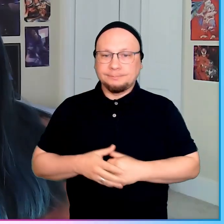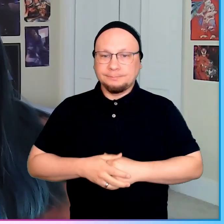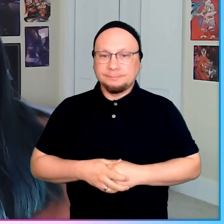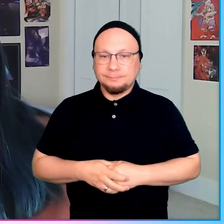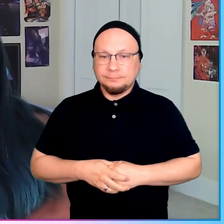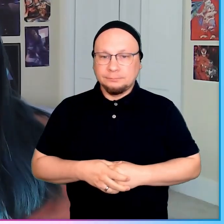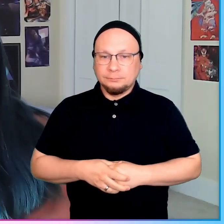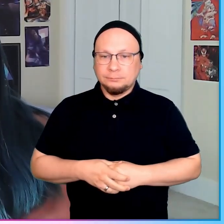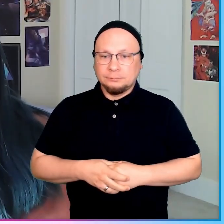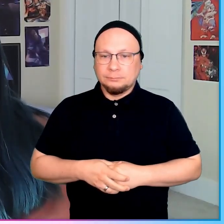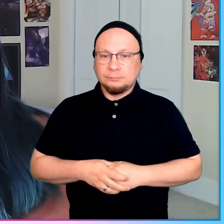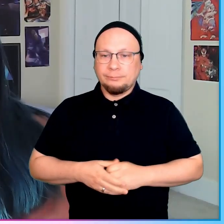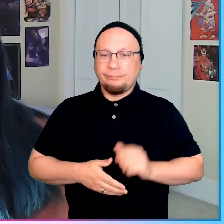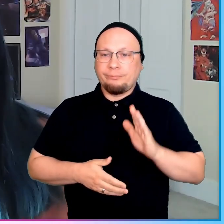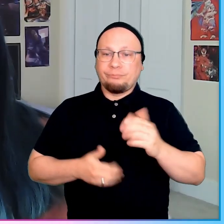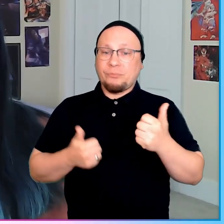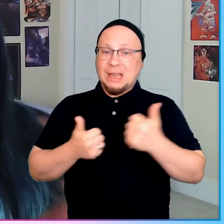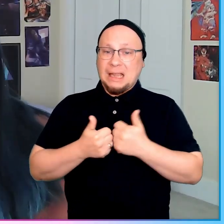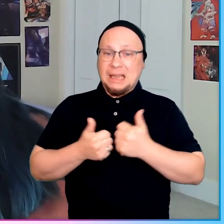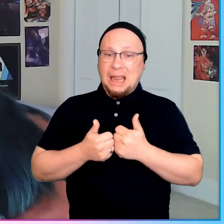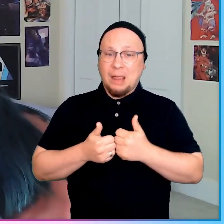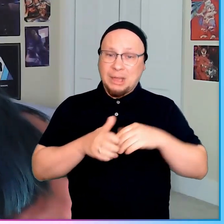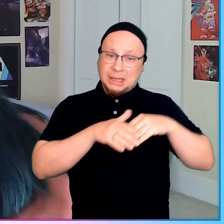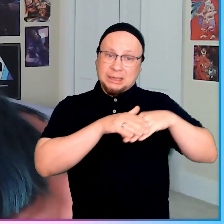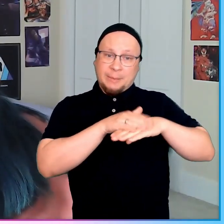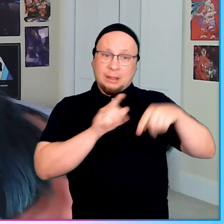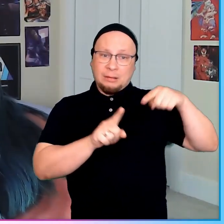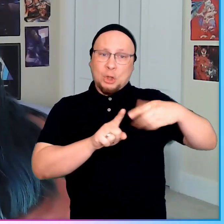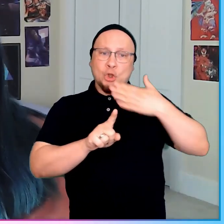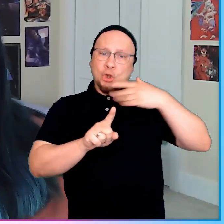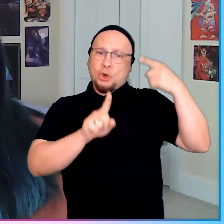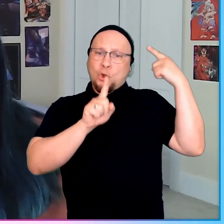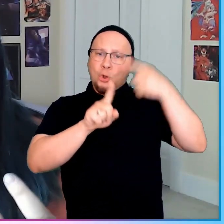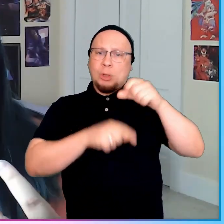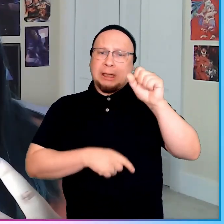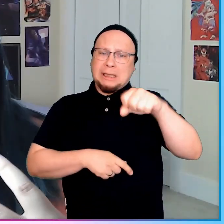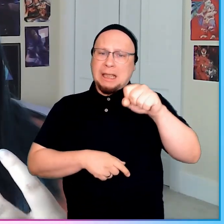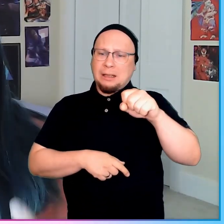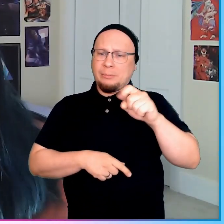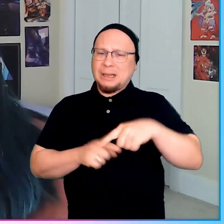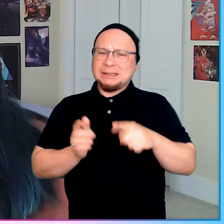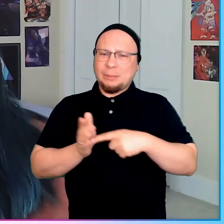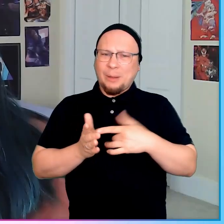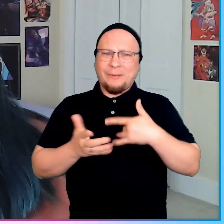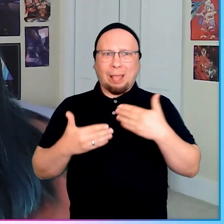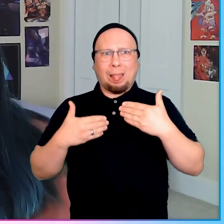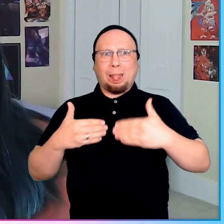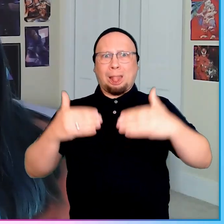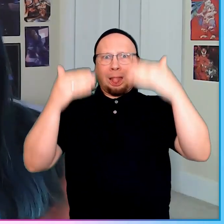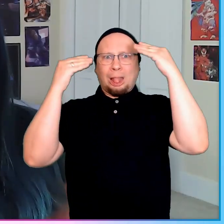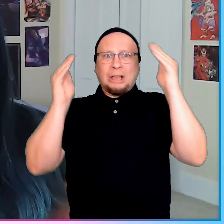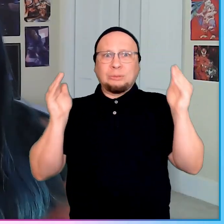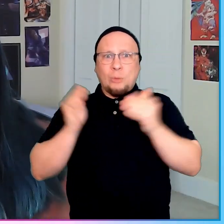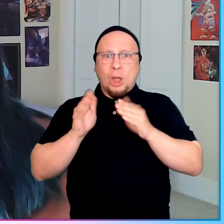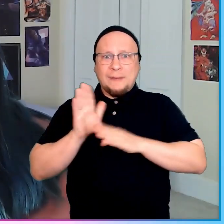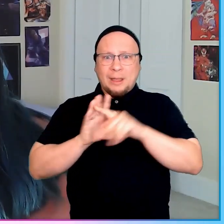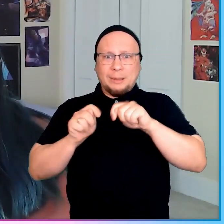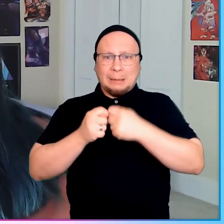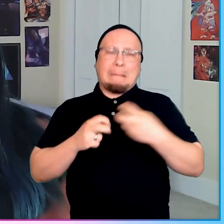Making your games more accessible is a great goal to have, but sometimes it can feel daunting as an indie dev. To help you get started,